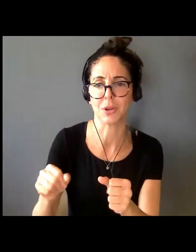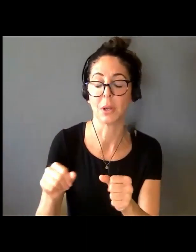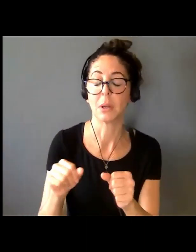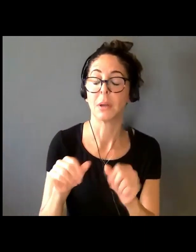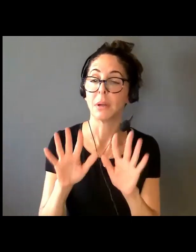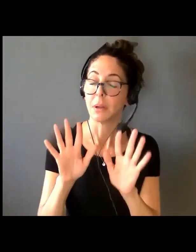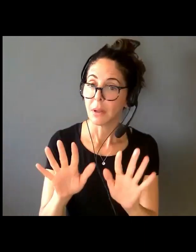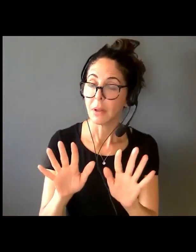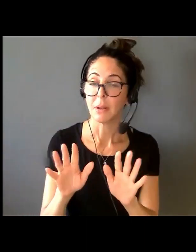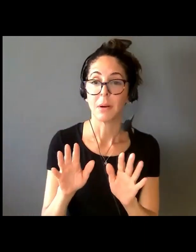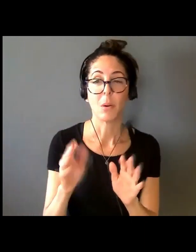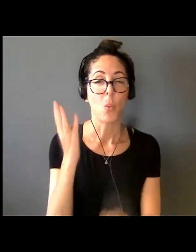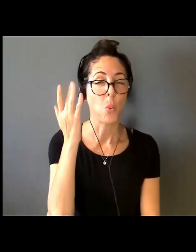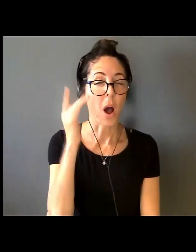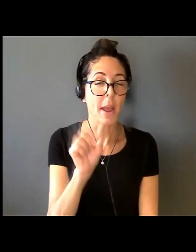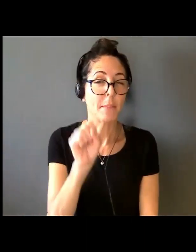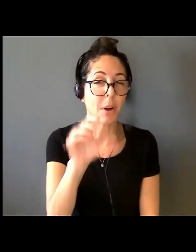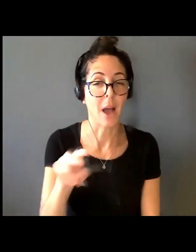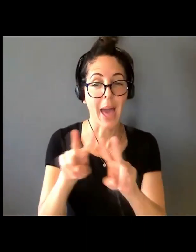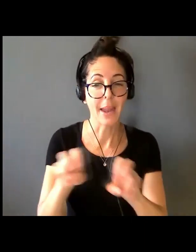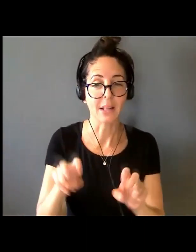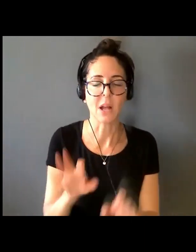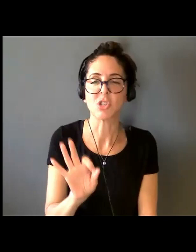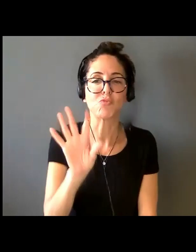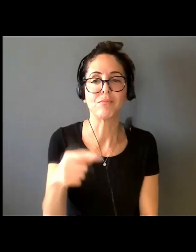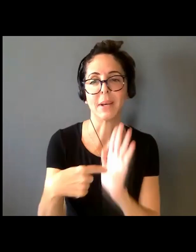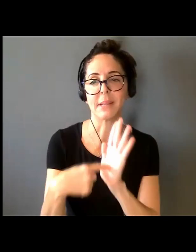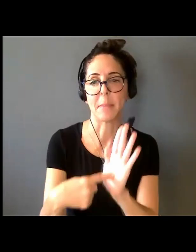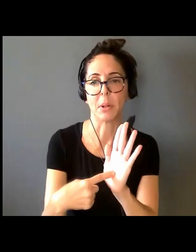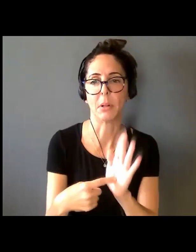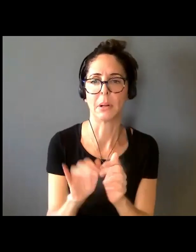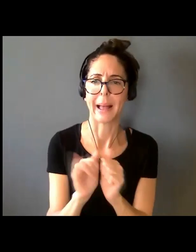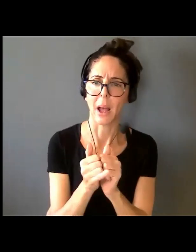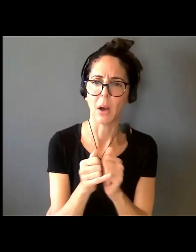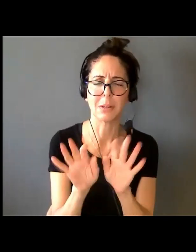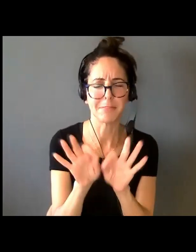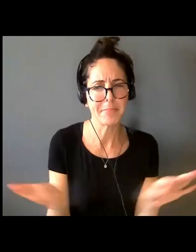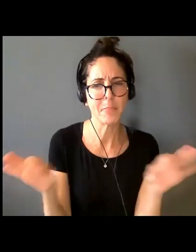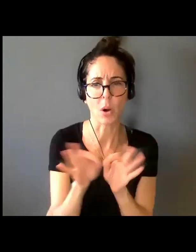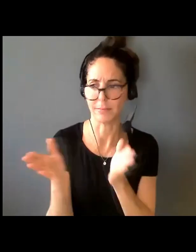this analysis? Just to give you an example of how this very important analysis allowed